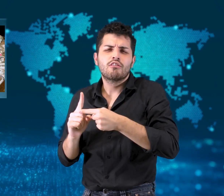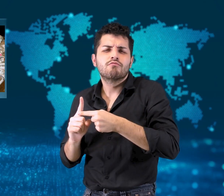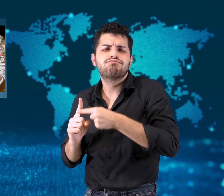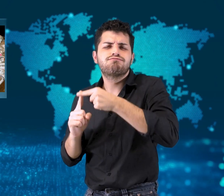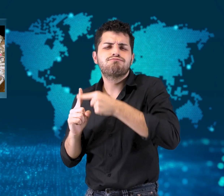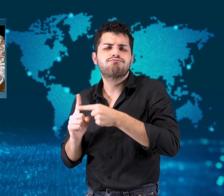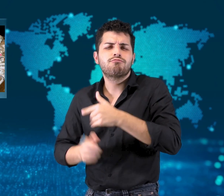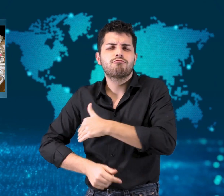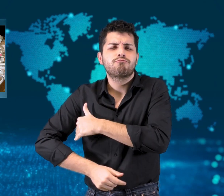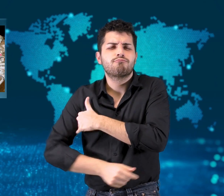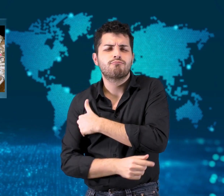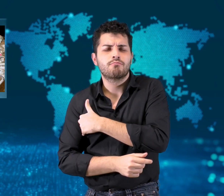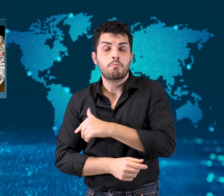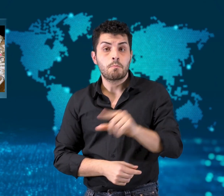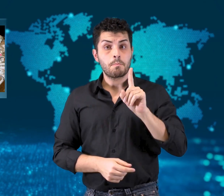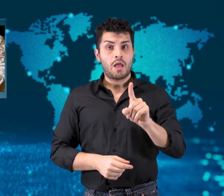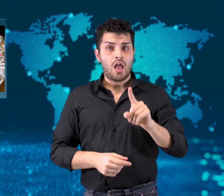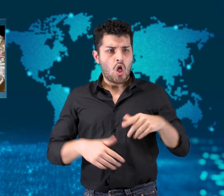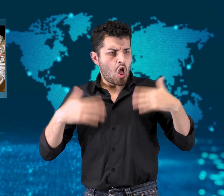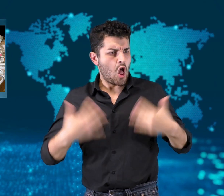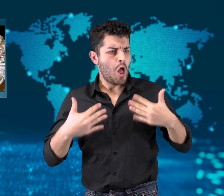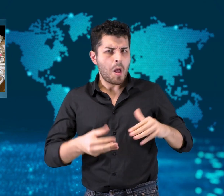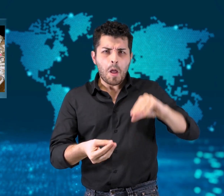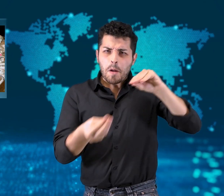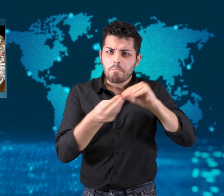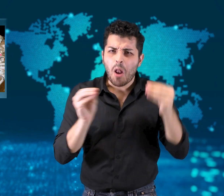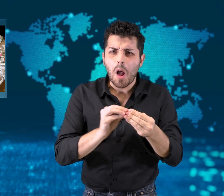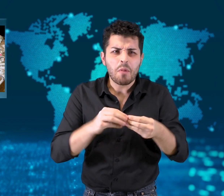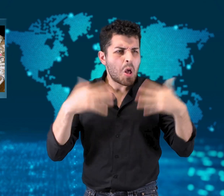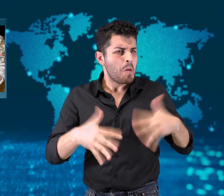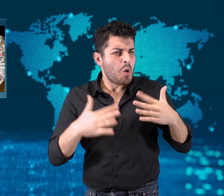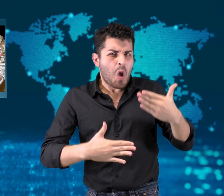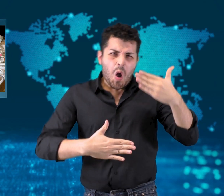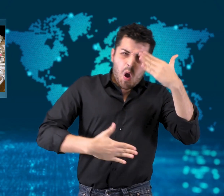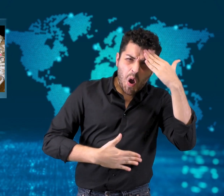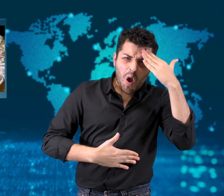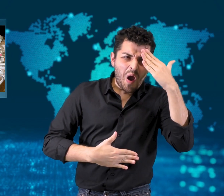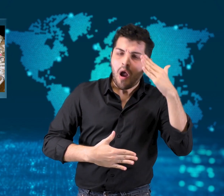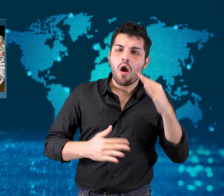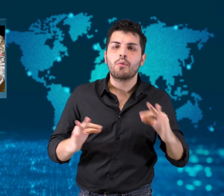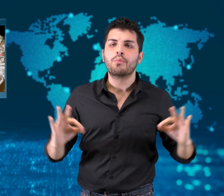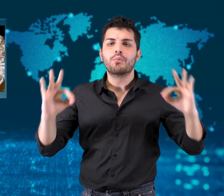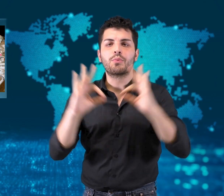Some have also reported fatigue and mild fever,